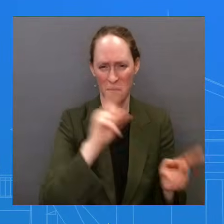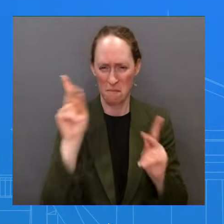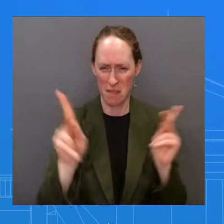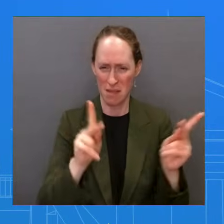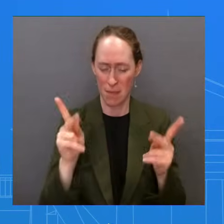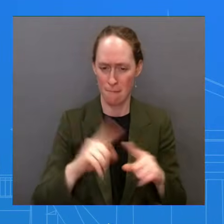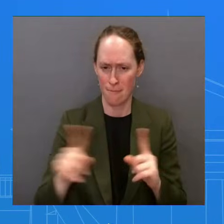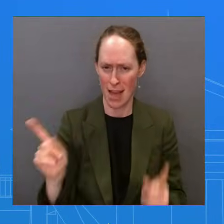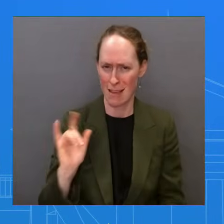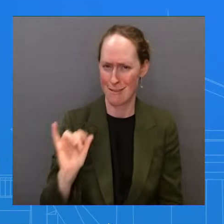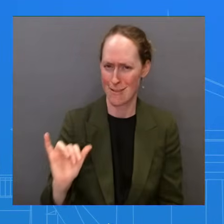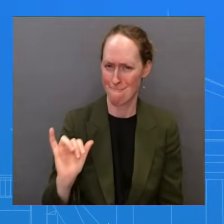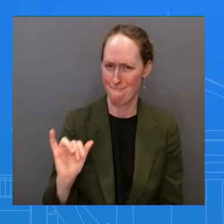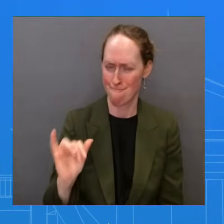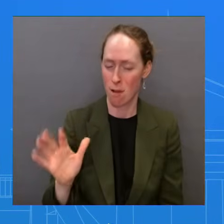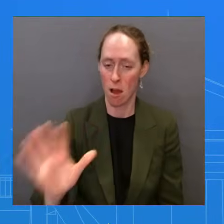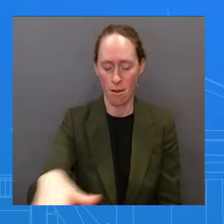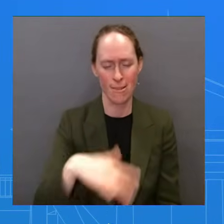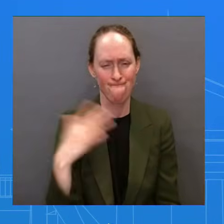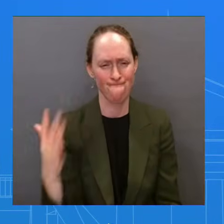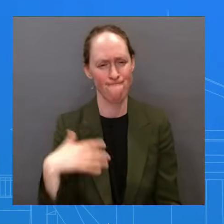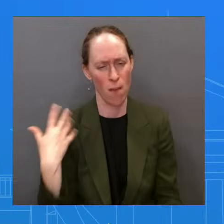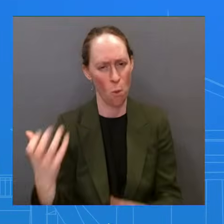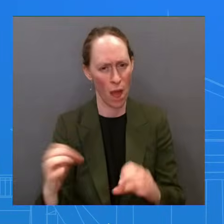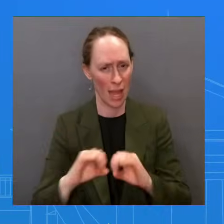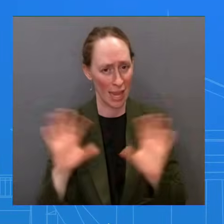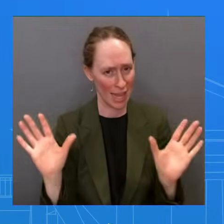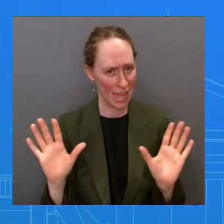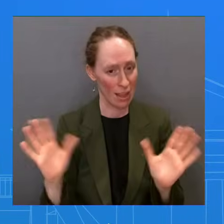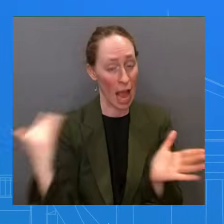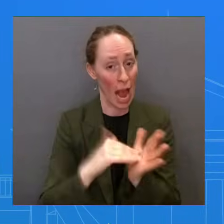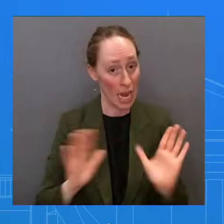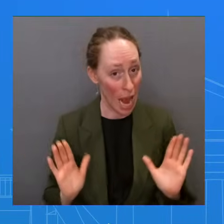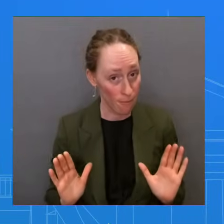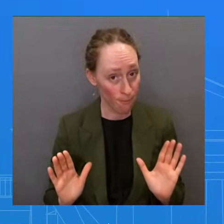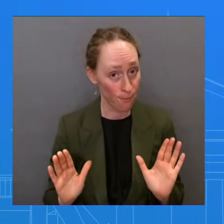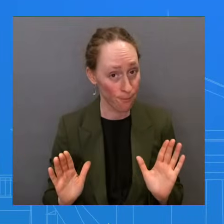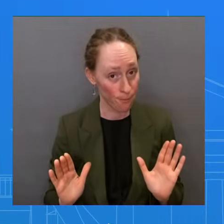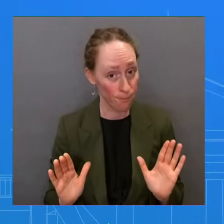When it comes to the debt, Congress must act. Go ahead.